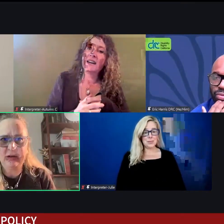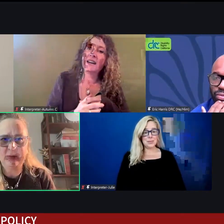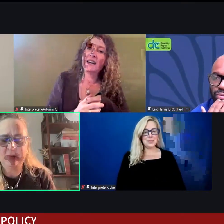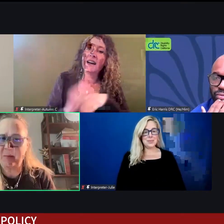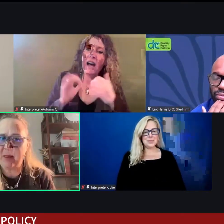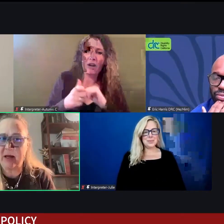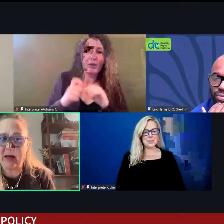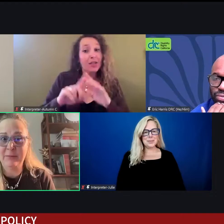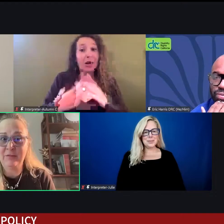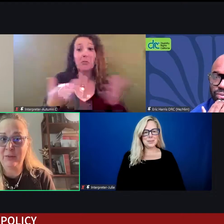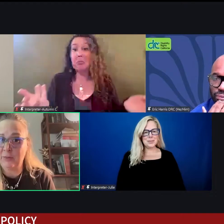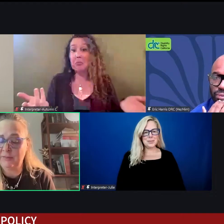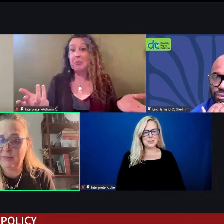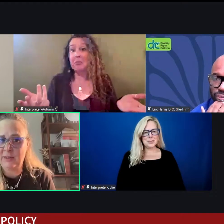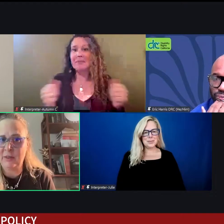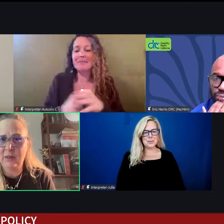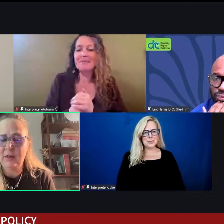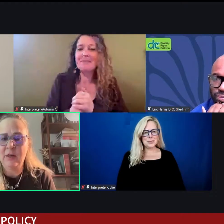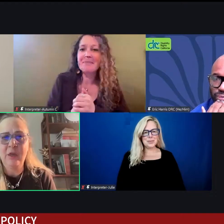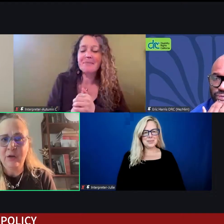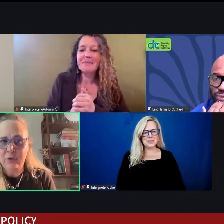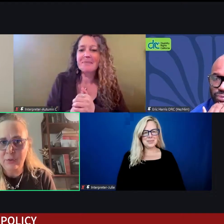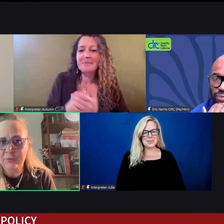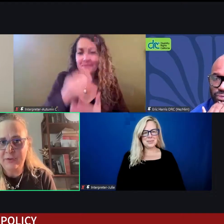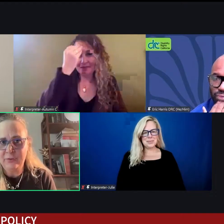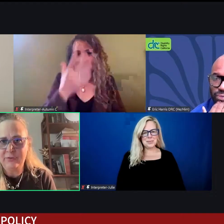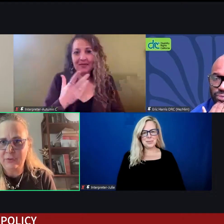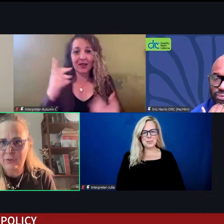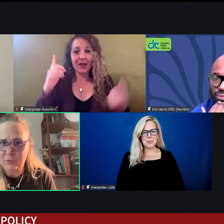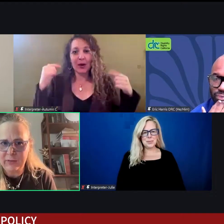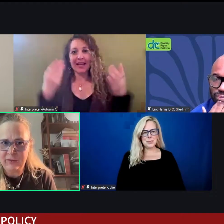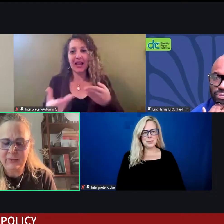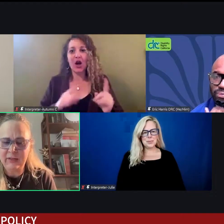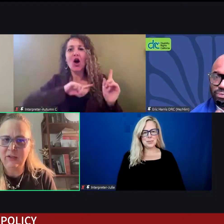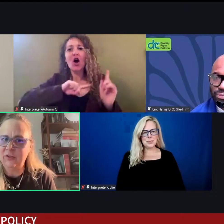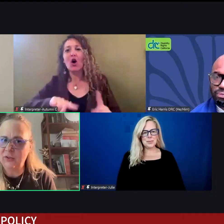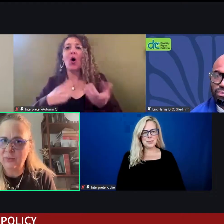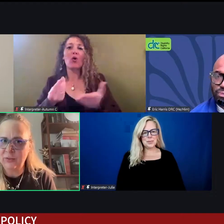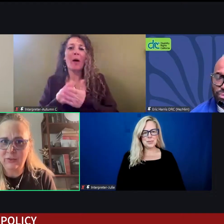started? I'm going to give you a crazy thing. Go to a fundraiser. Go to a benefit. You don't need a